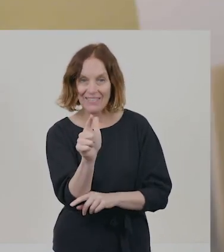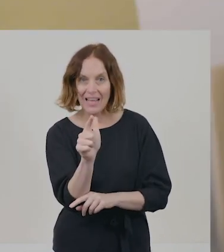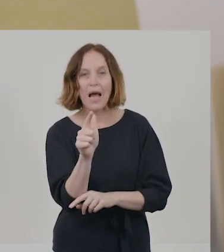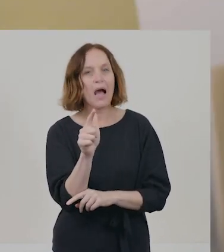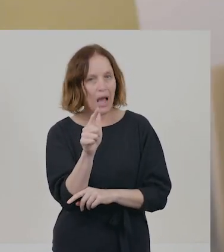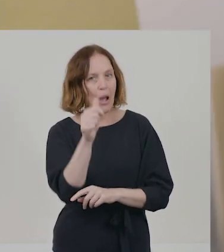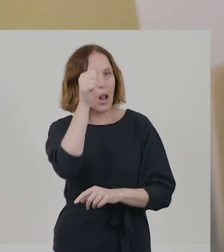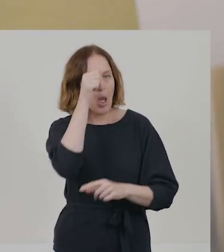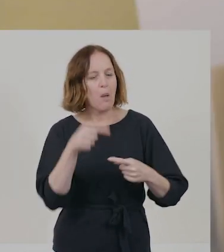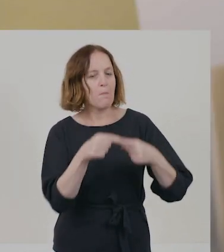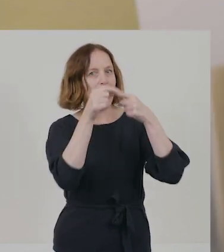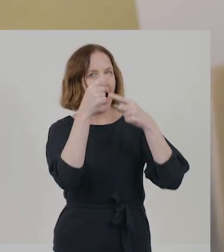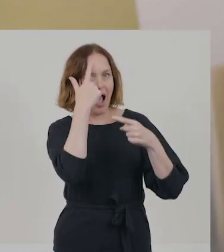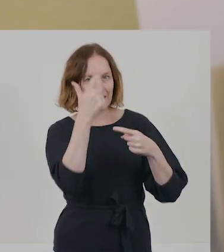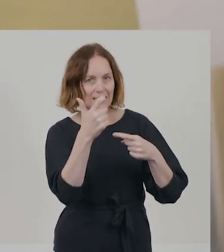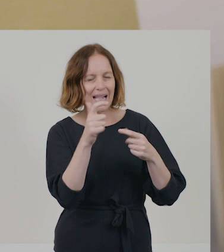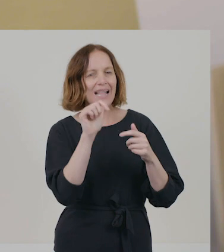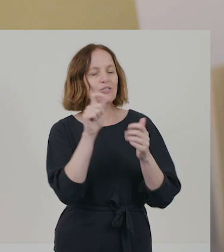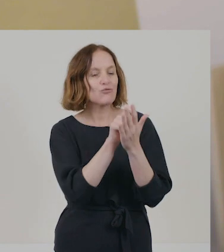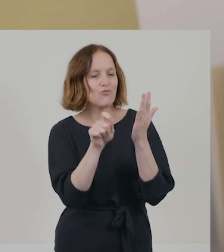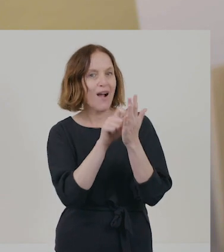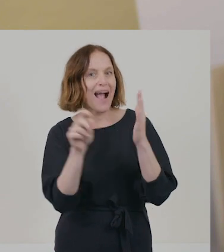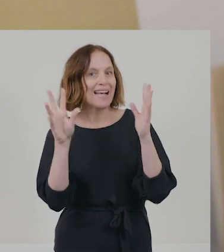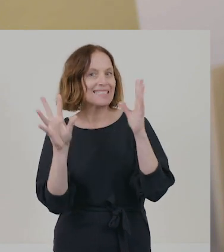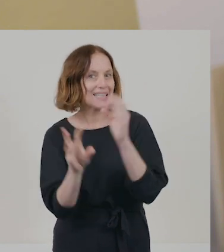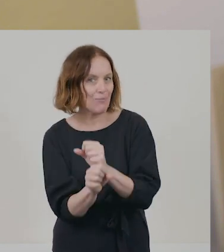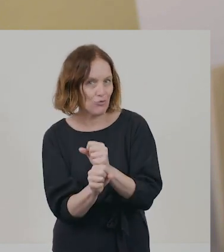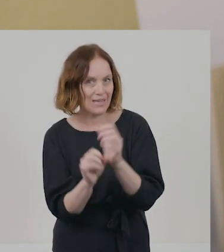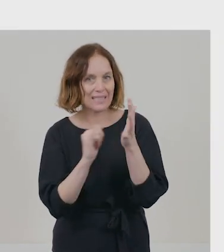Now that we know the main idea, let's write a summary of this paragraph.